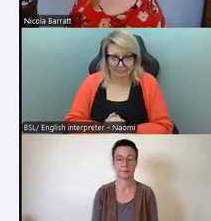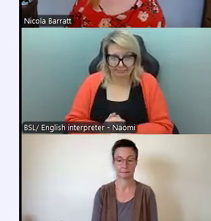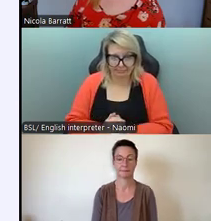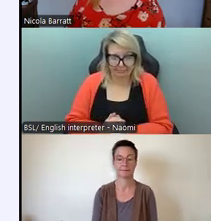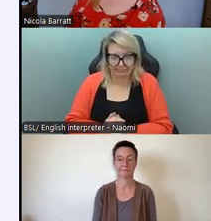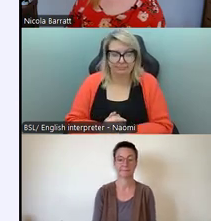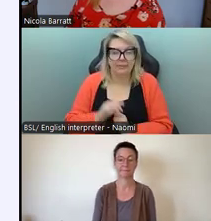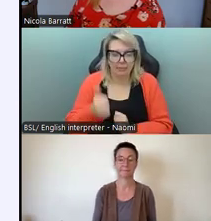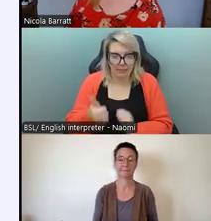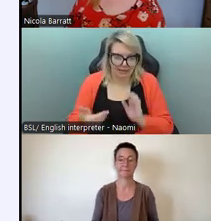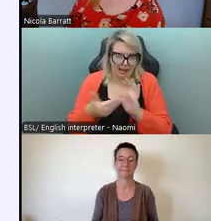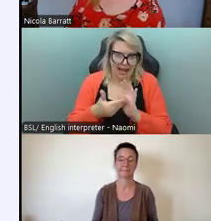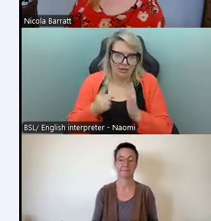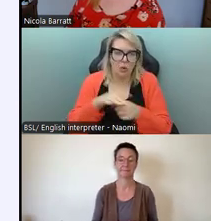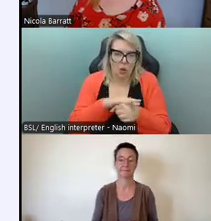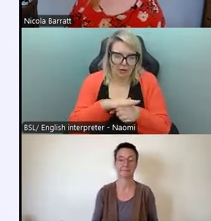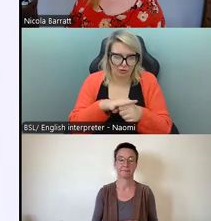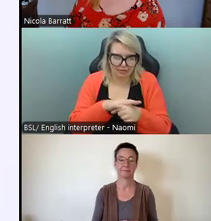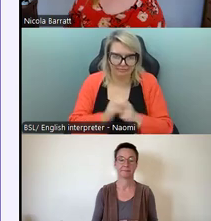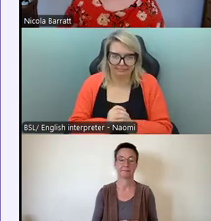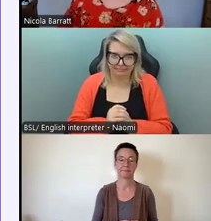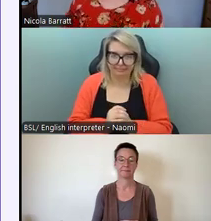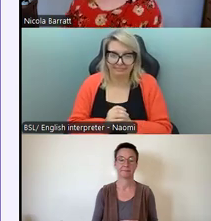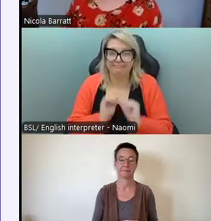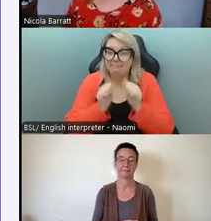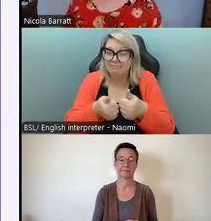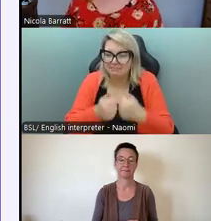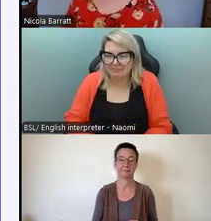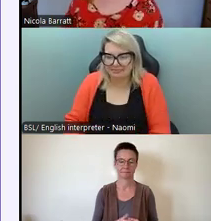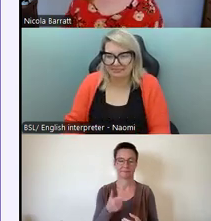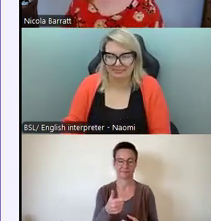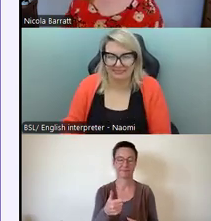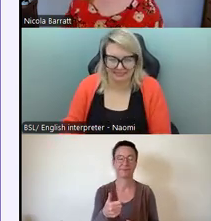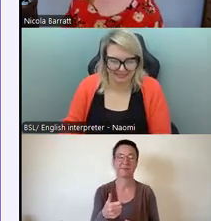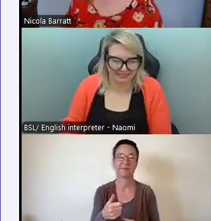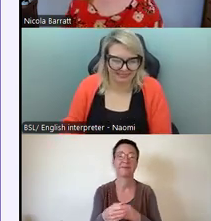Then you can add in any locations. Then, as with your profile,